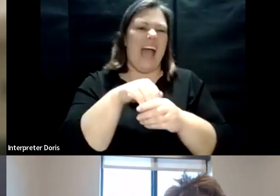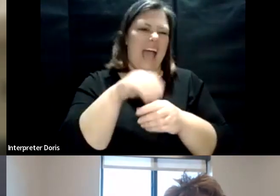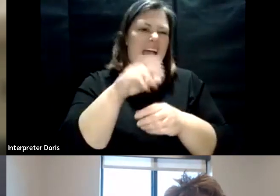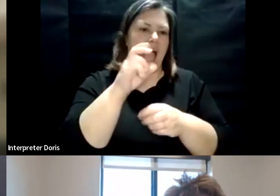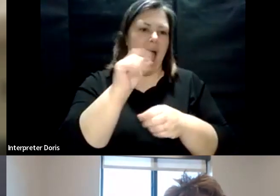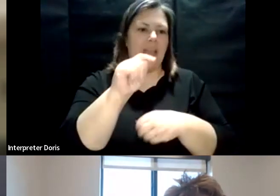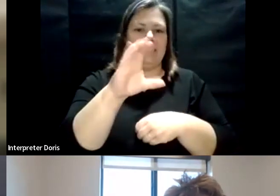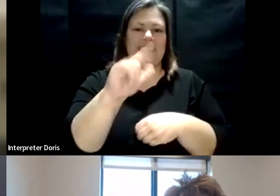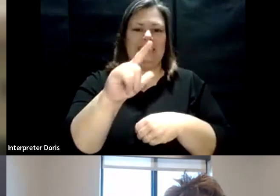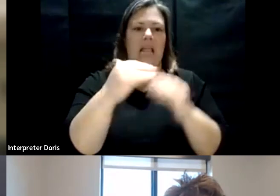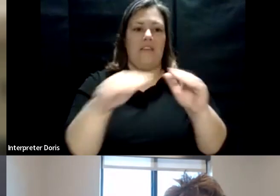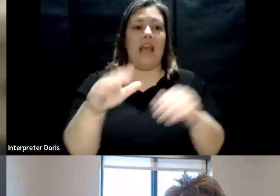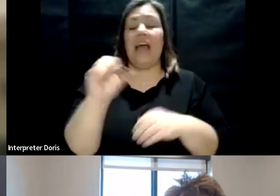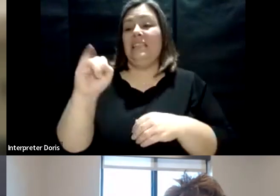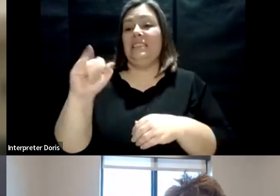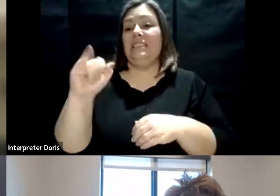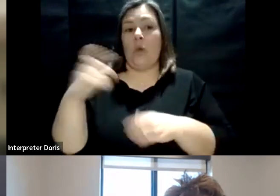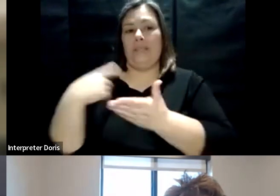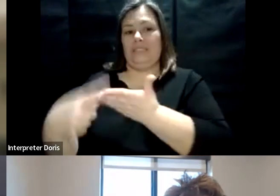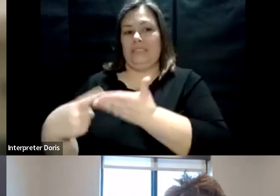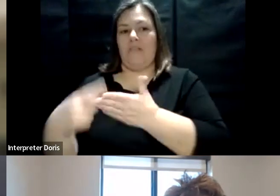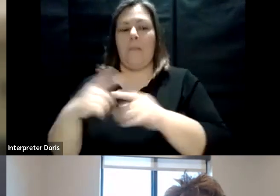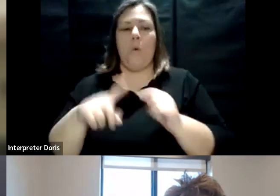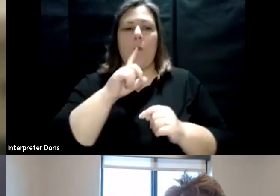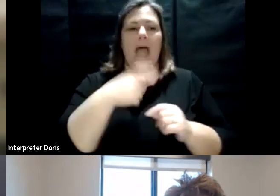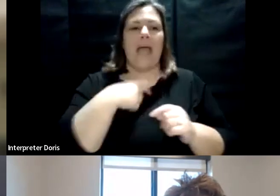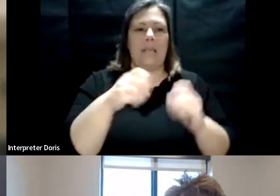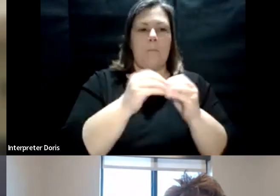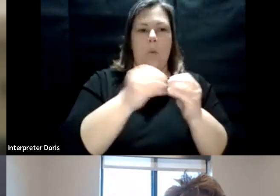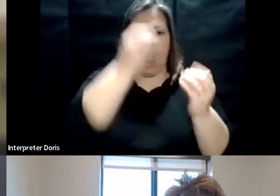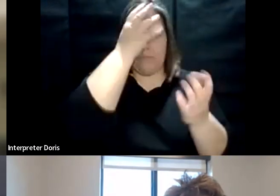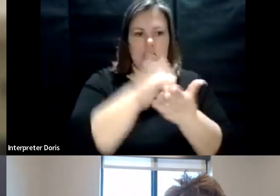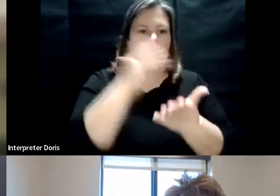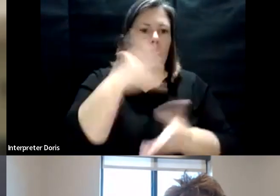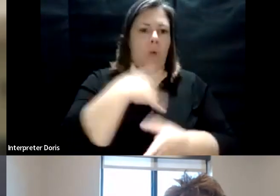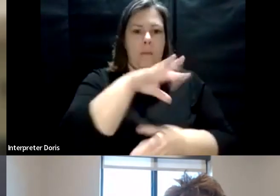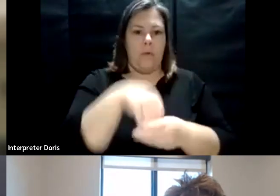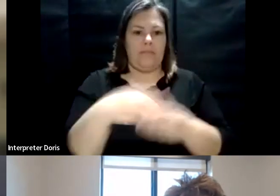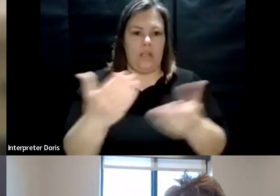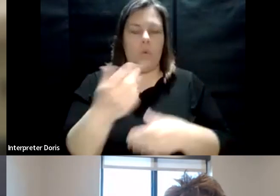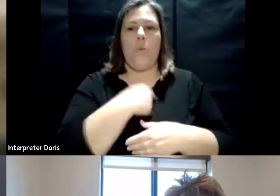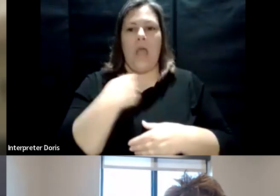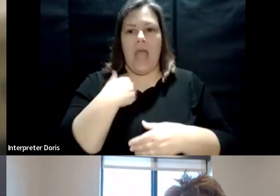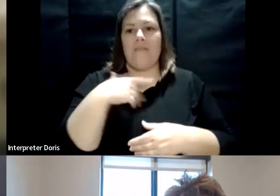We are discussing, but honestly, I need more info, which is why I'm here.